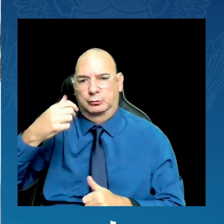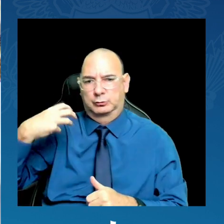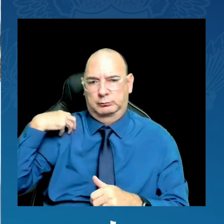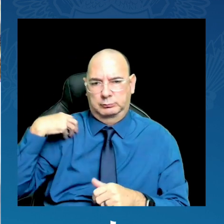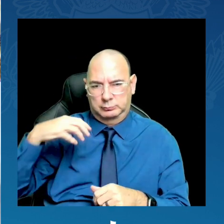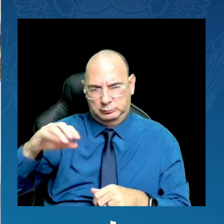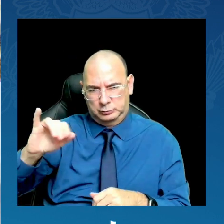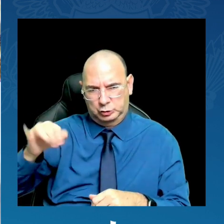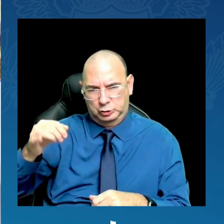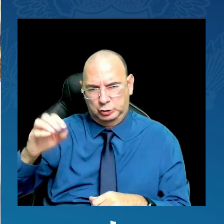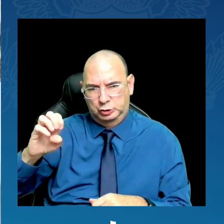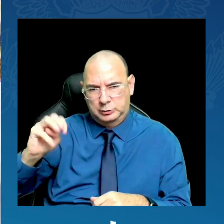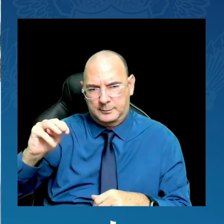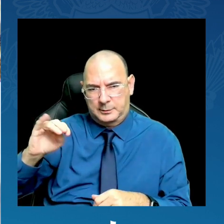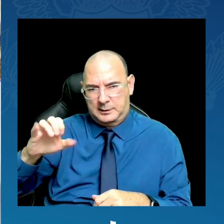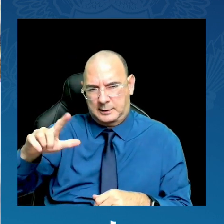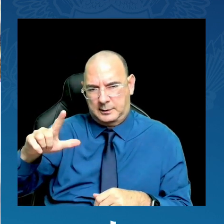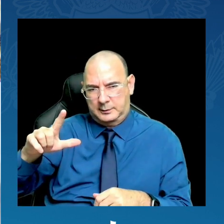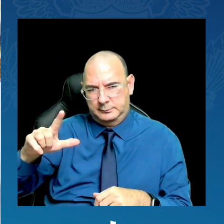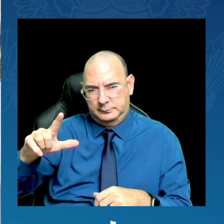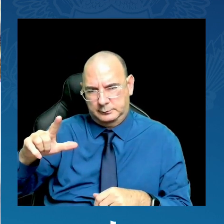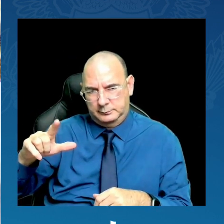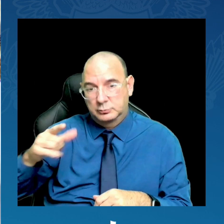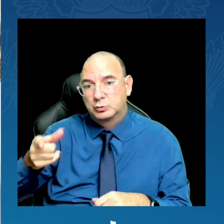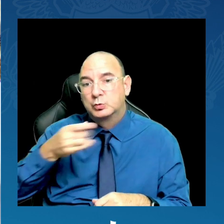to our nation and his leadership of the UHI.